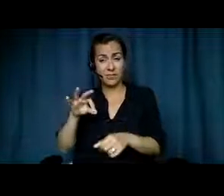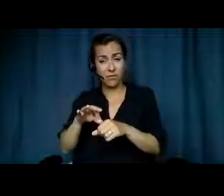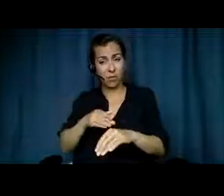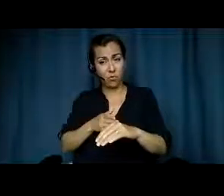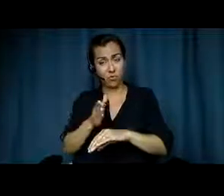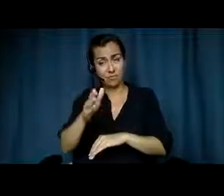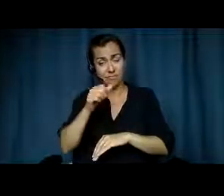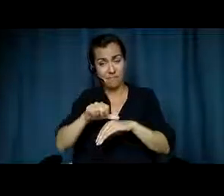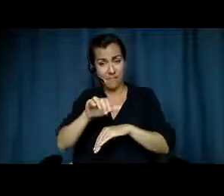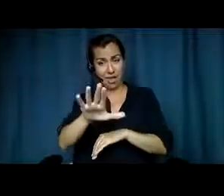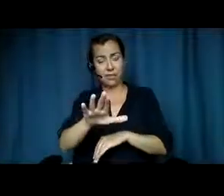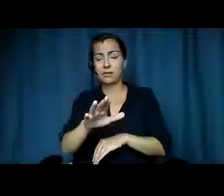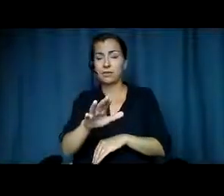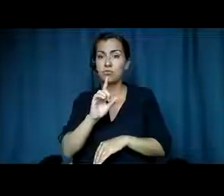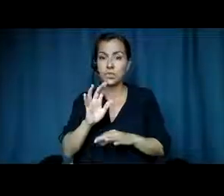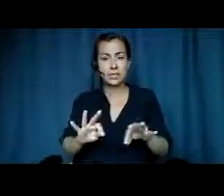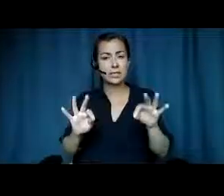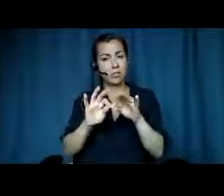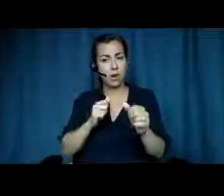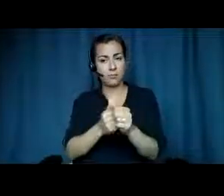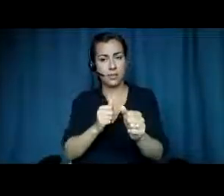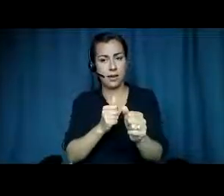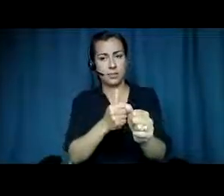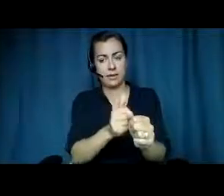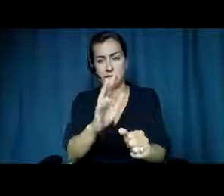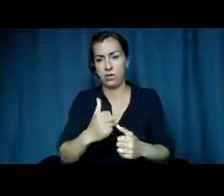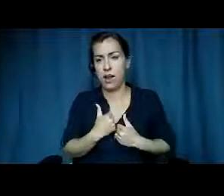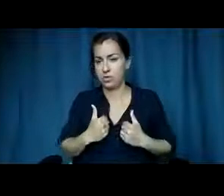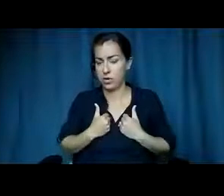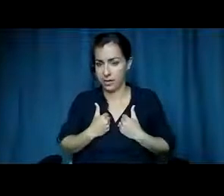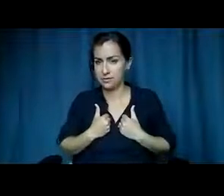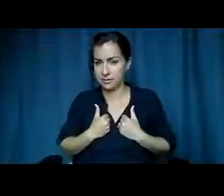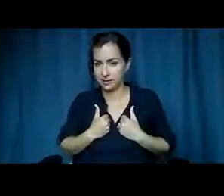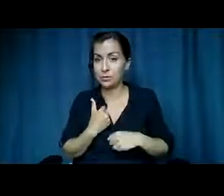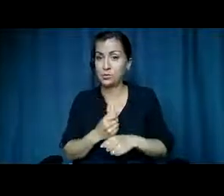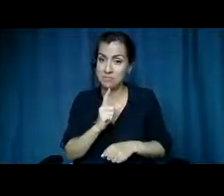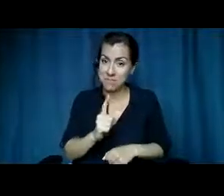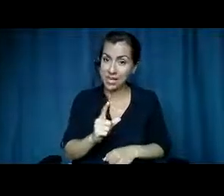people who receive benefits or services